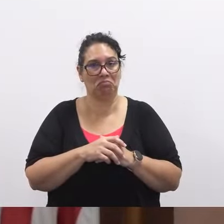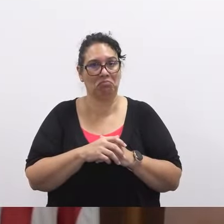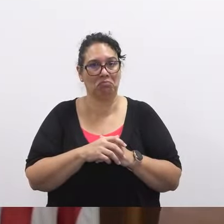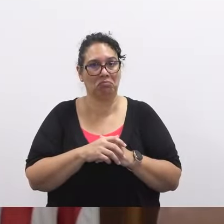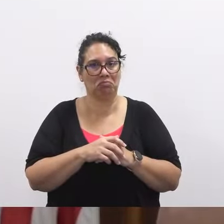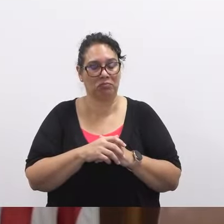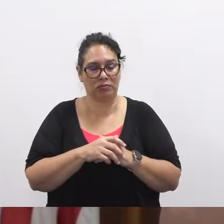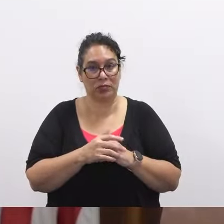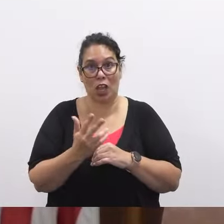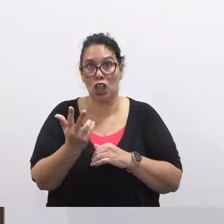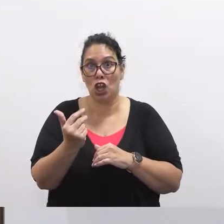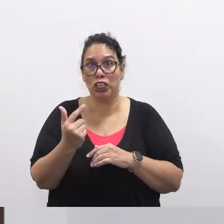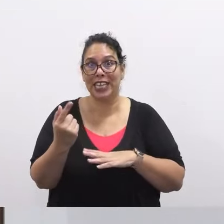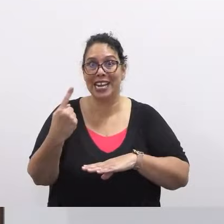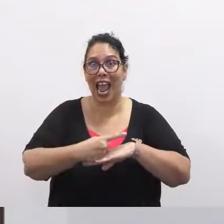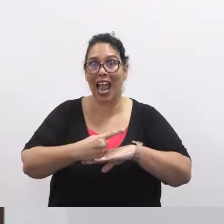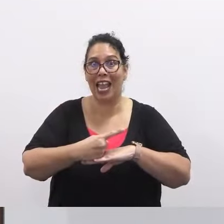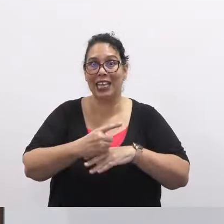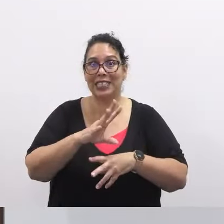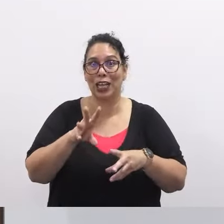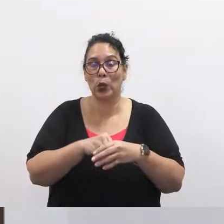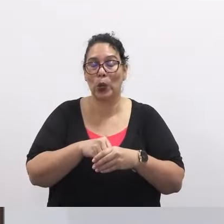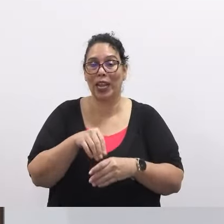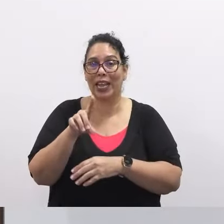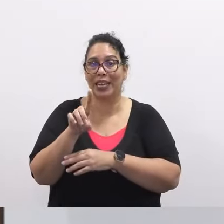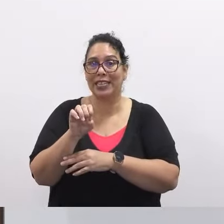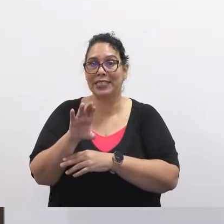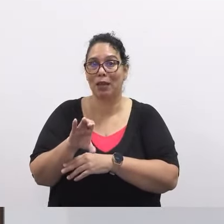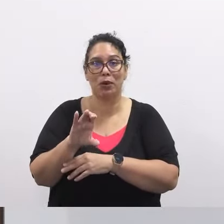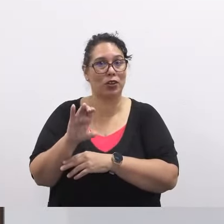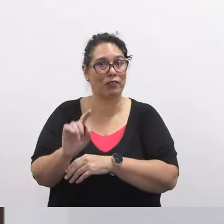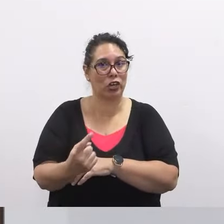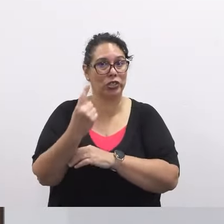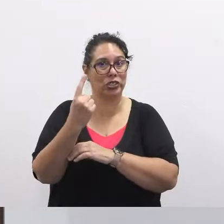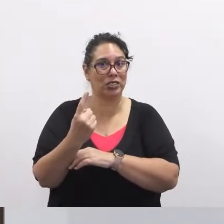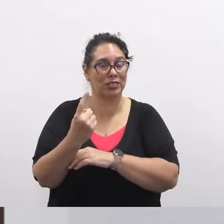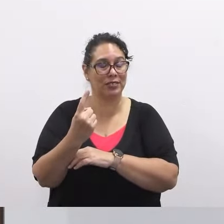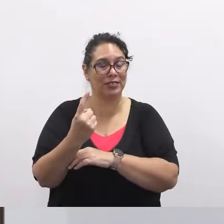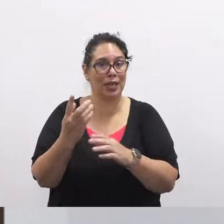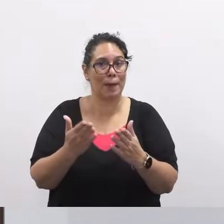13 days, including our December 1st meeting to make public comment and provide input.